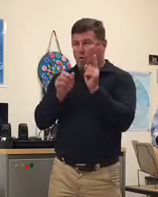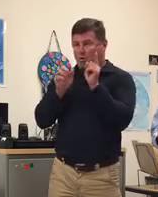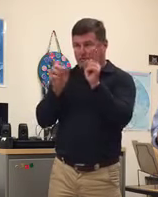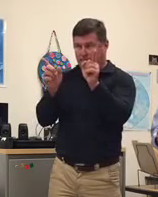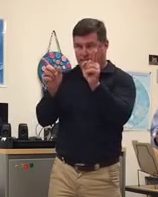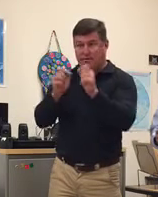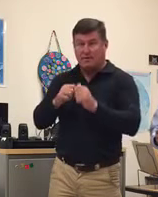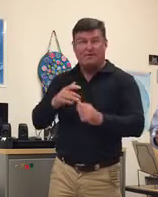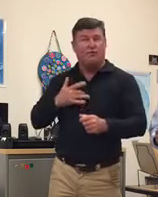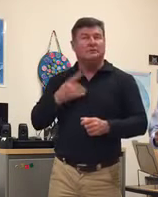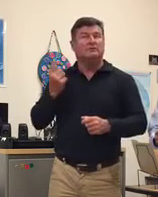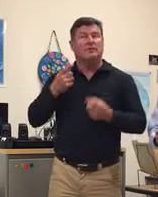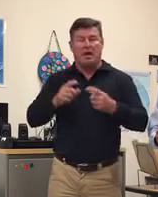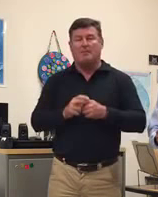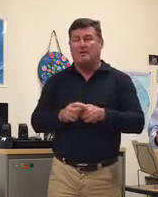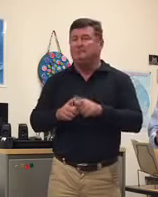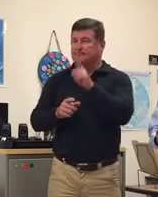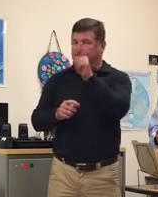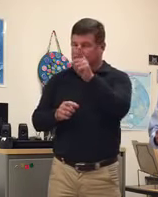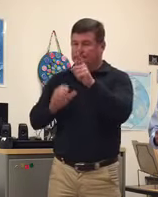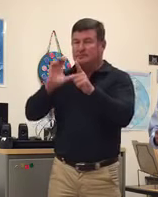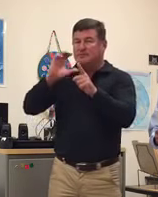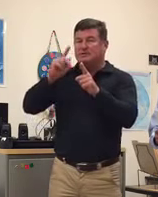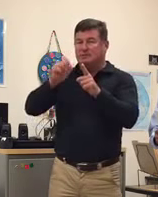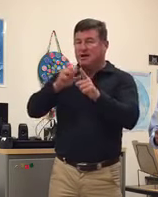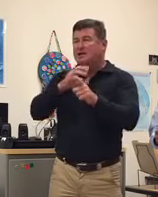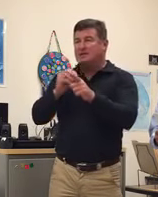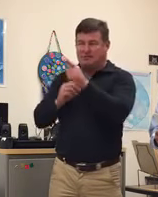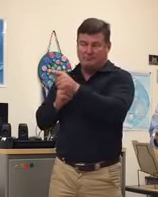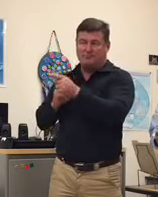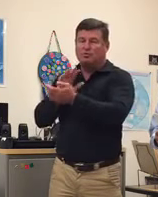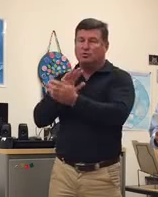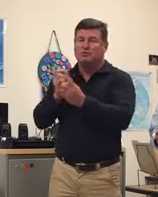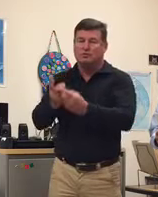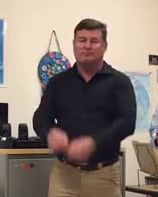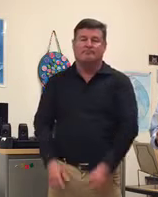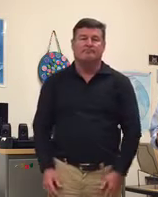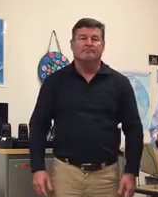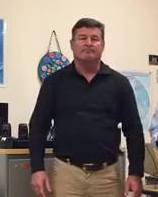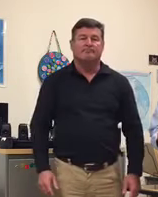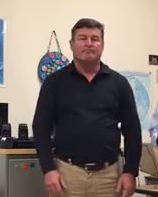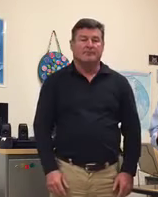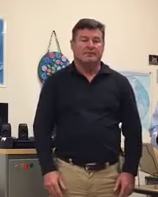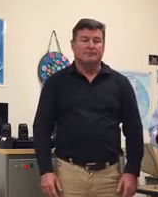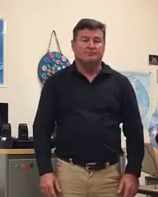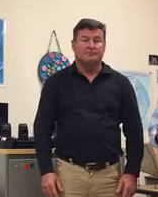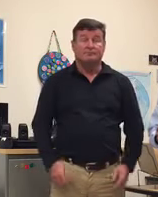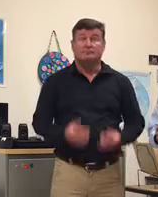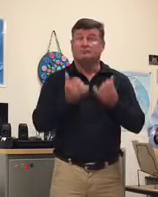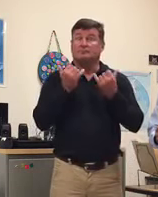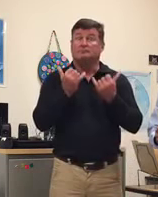So we recommend that you follow up with CPS as well if you believe that something has happened on the tape that's documented as abuse or neglect.